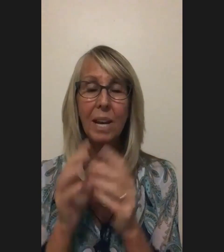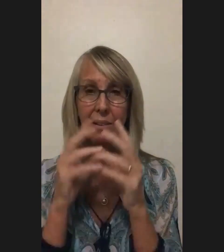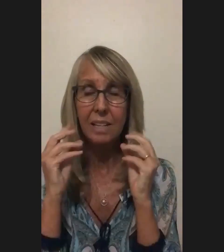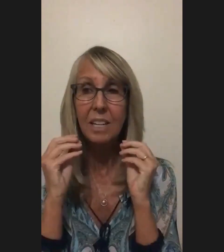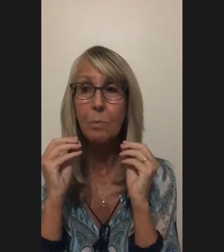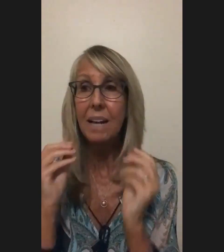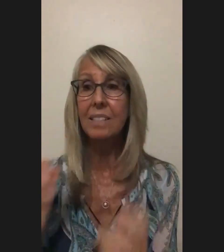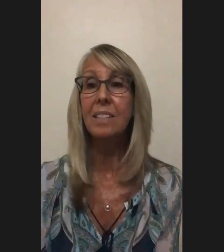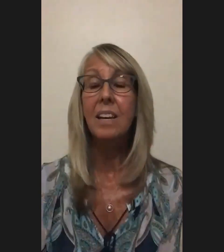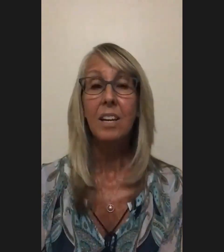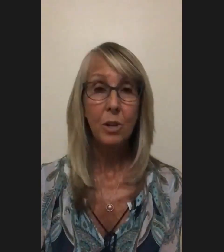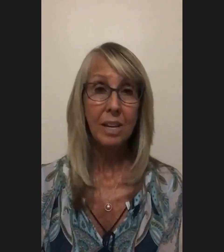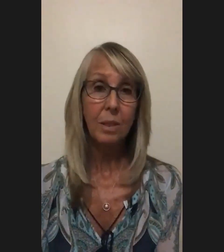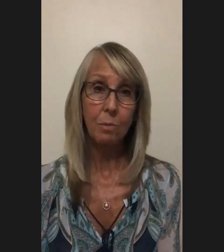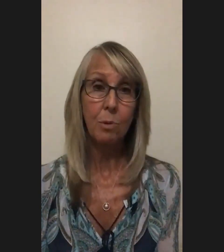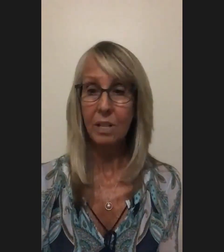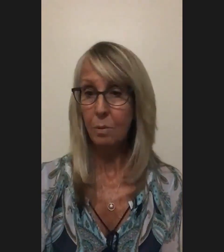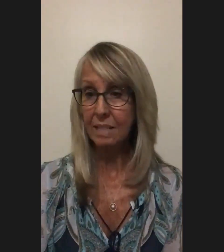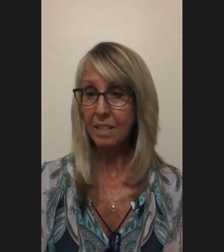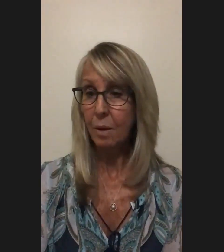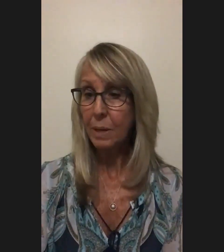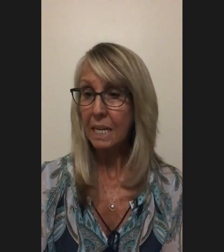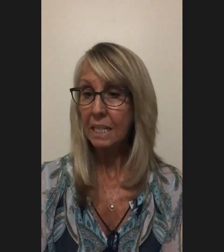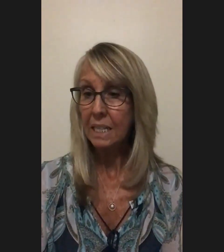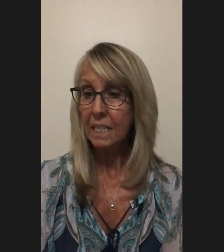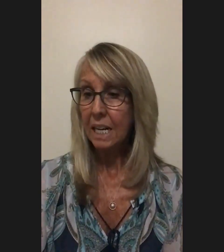We have the clear masks. You can get them through the Clear Mask company.